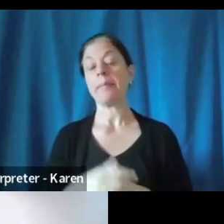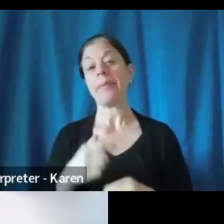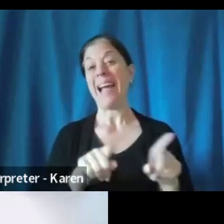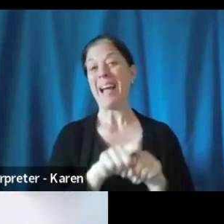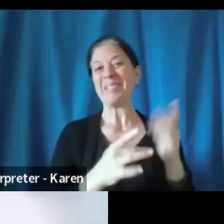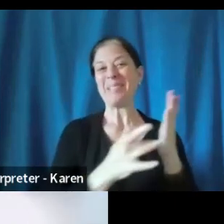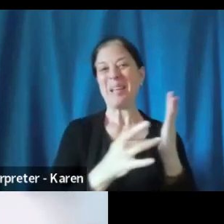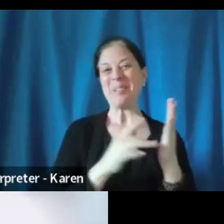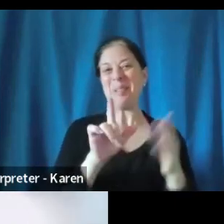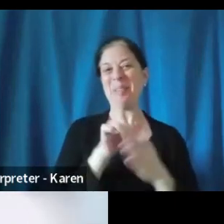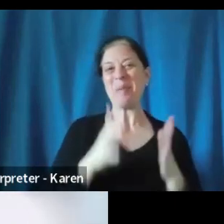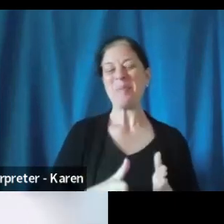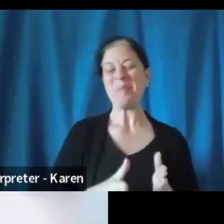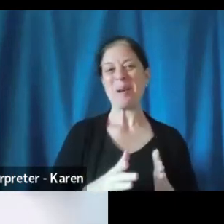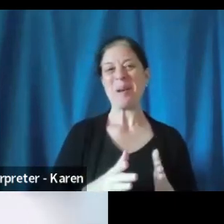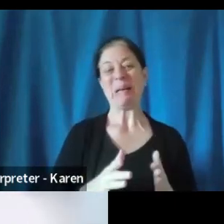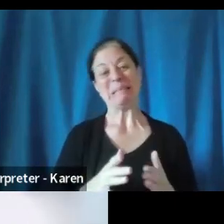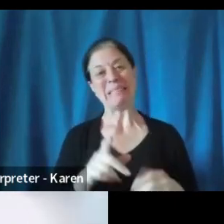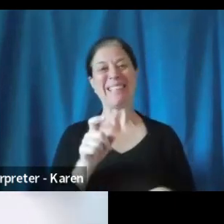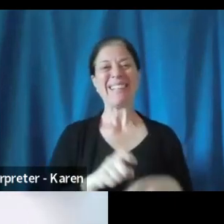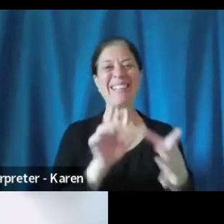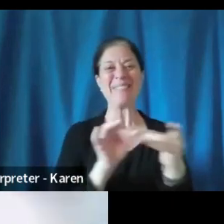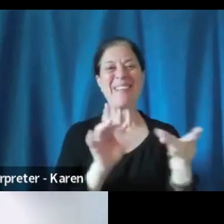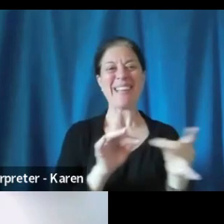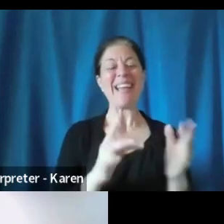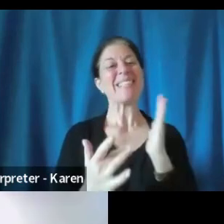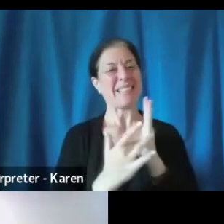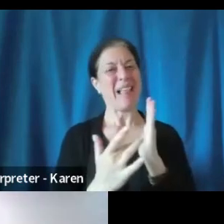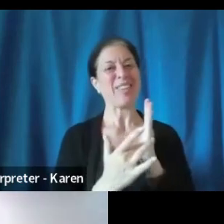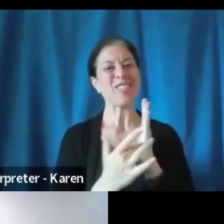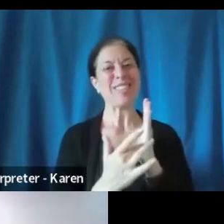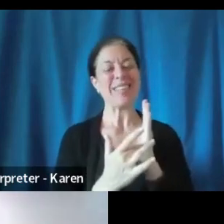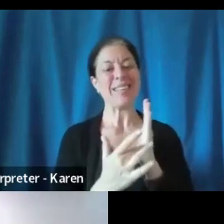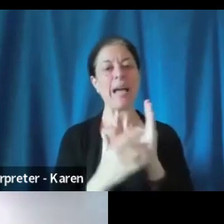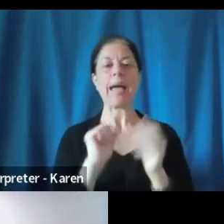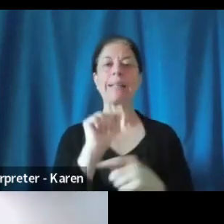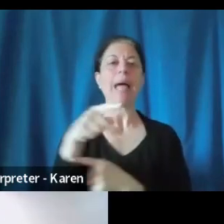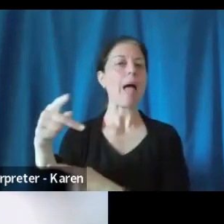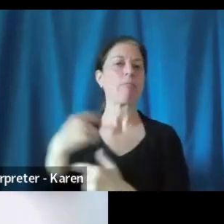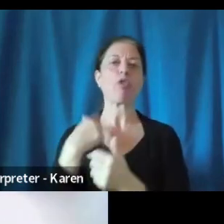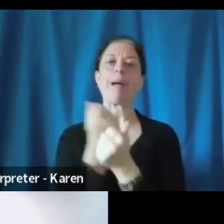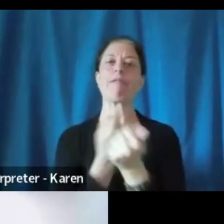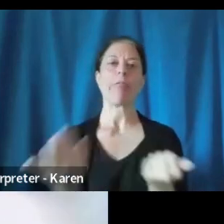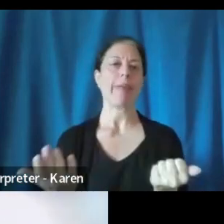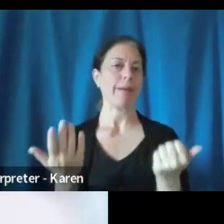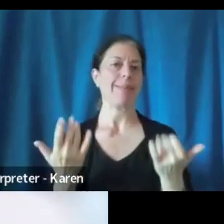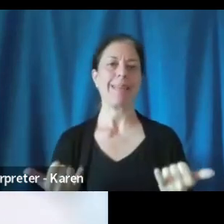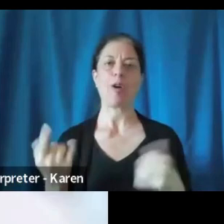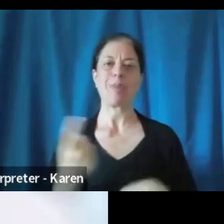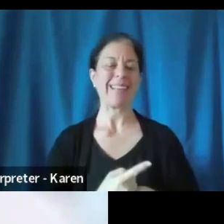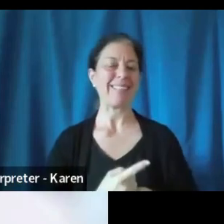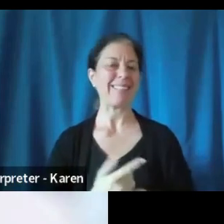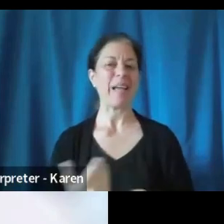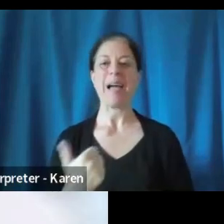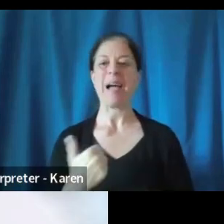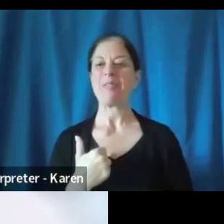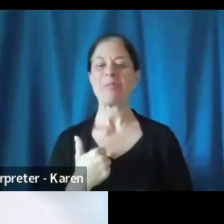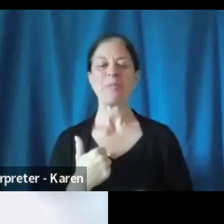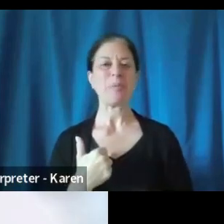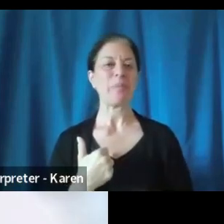it can help you on those tough days of work. And I would be, as a technology librarian, I would be remiss if I did